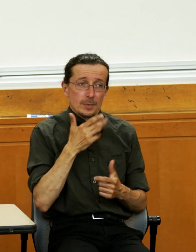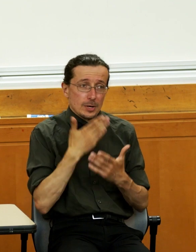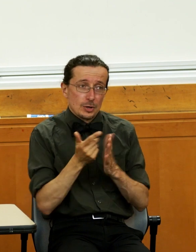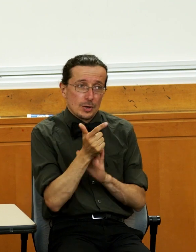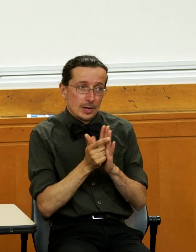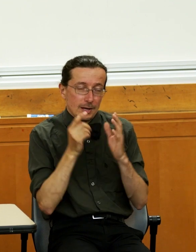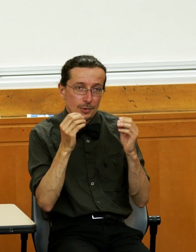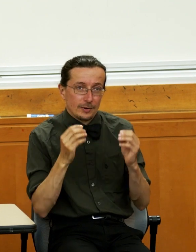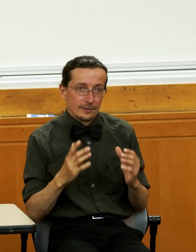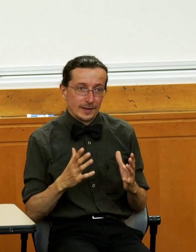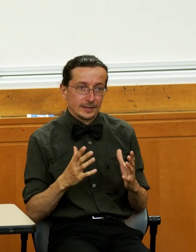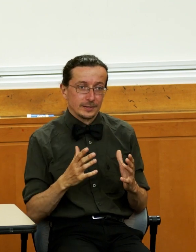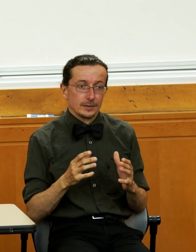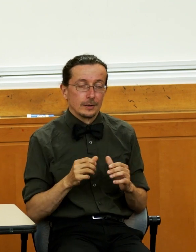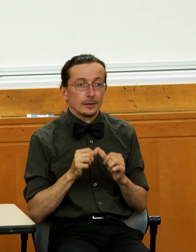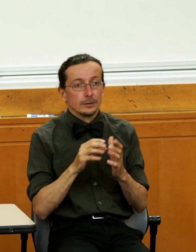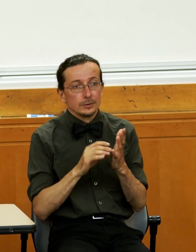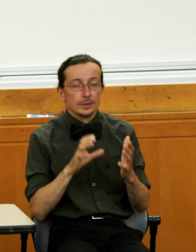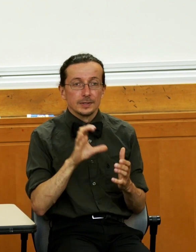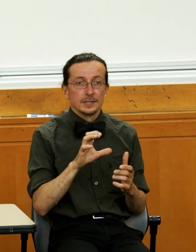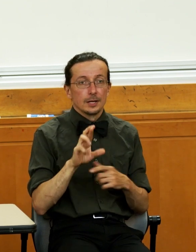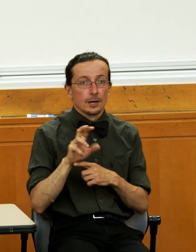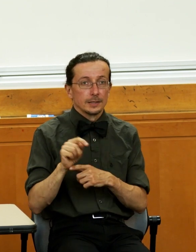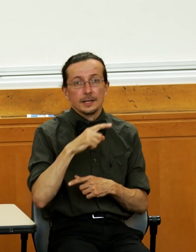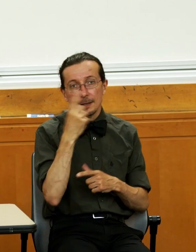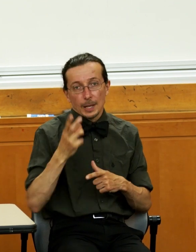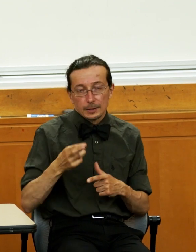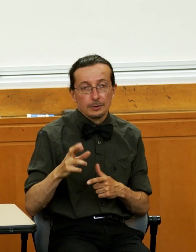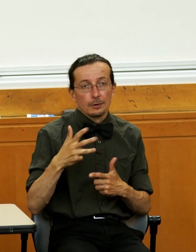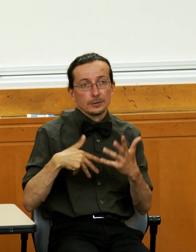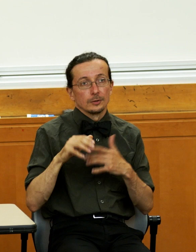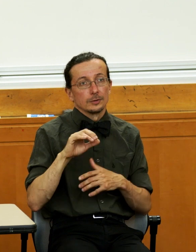continual student of Critical Race Theory, black history, or social justice movements if I didn't